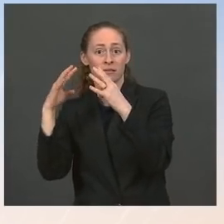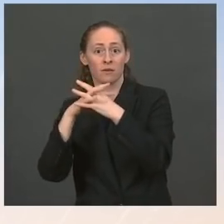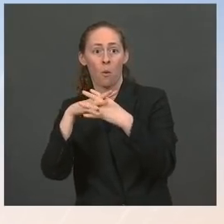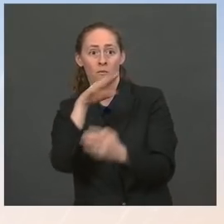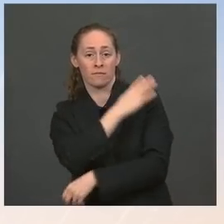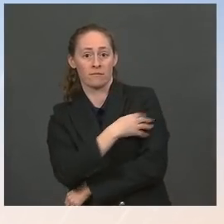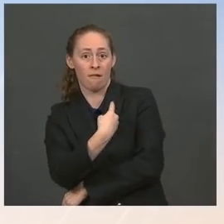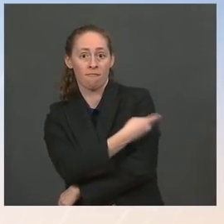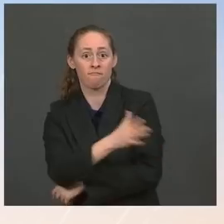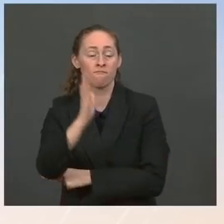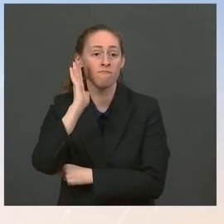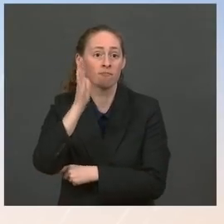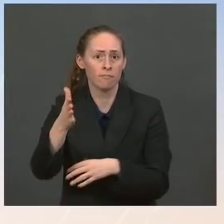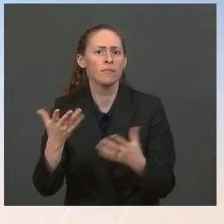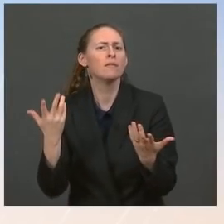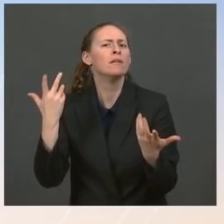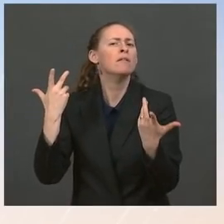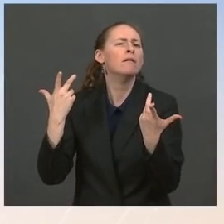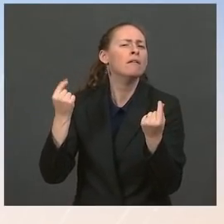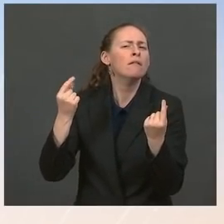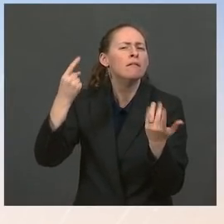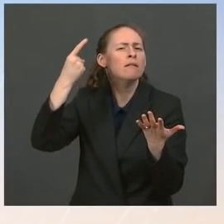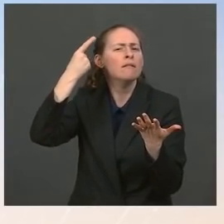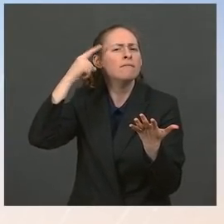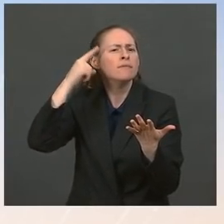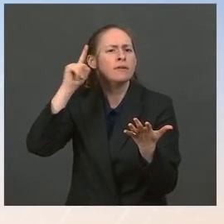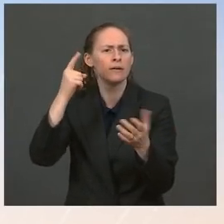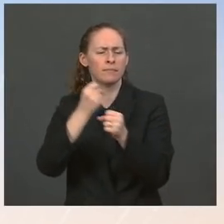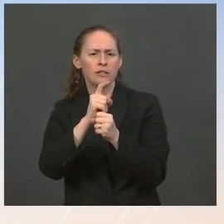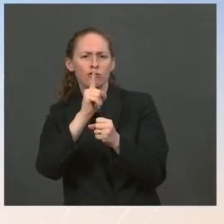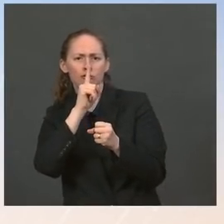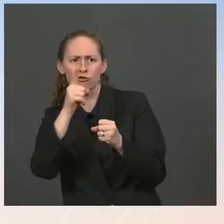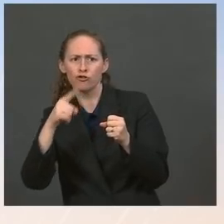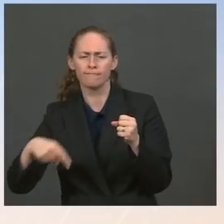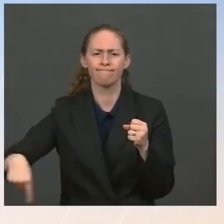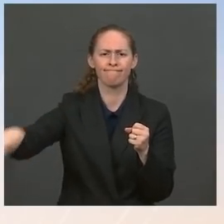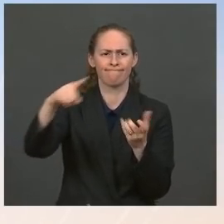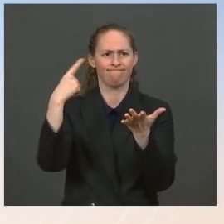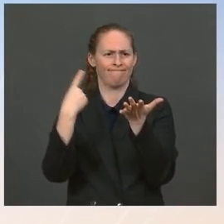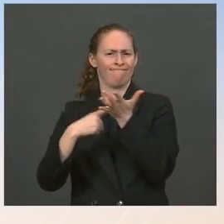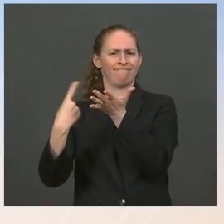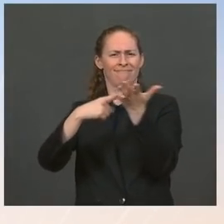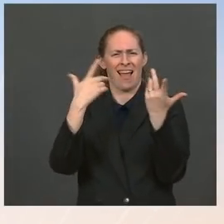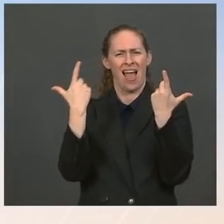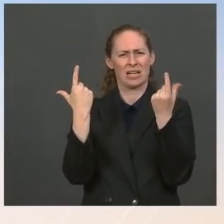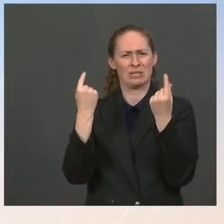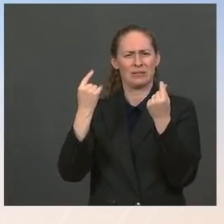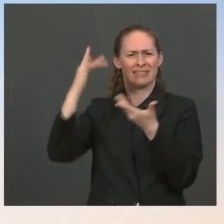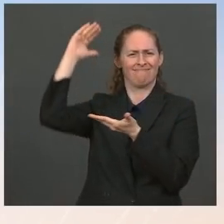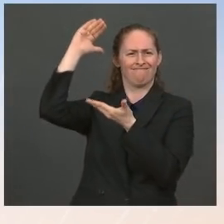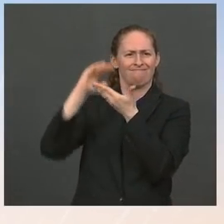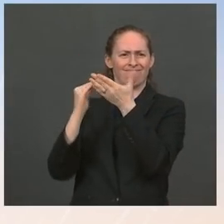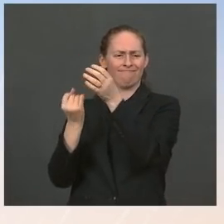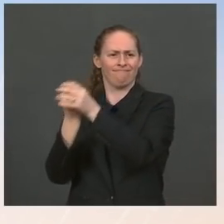contributing greenhouse gases in our economy -- can be a big part of the solution. You know, we've seen so many impacts